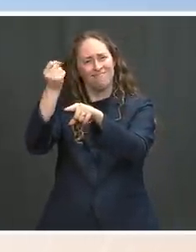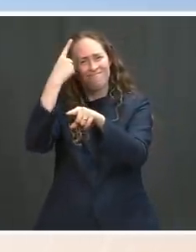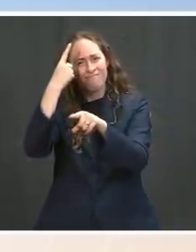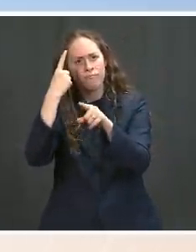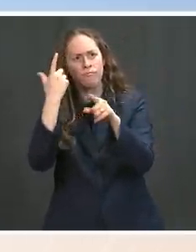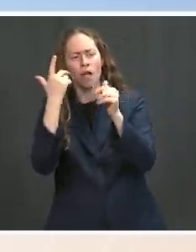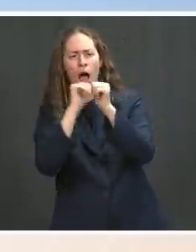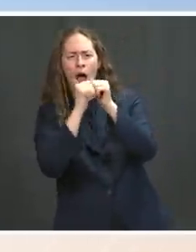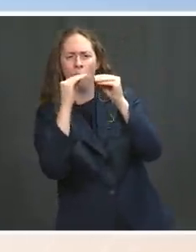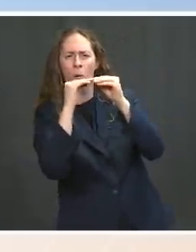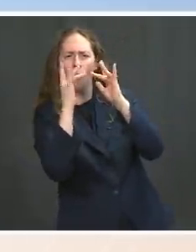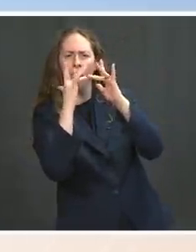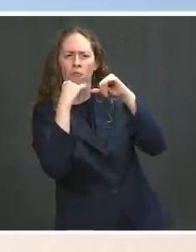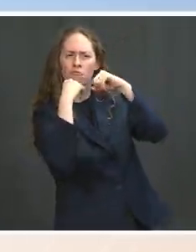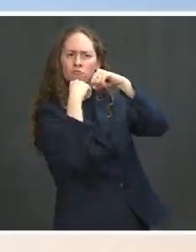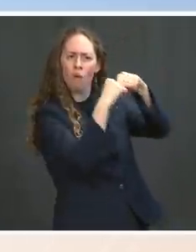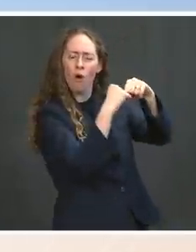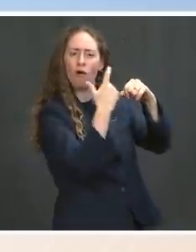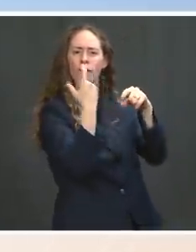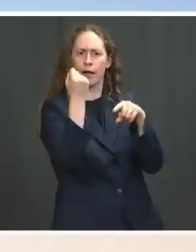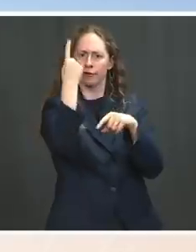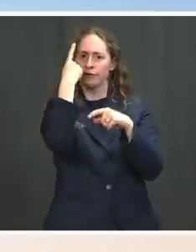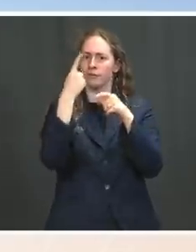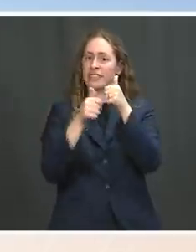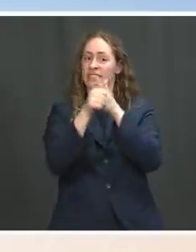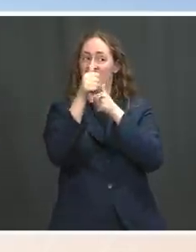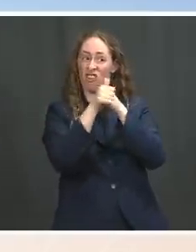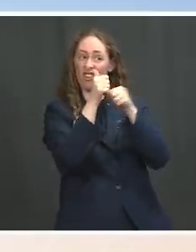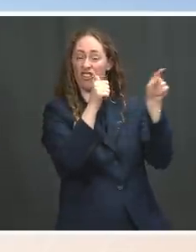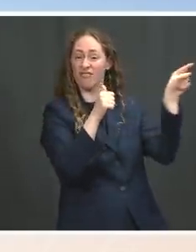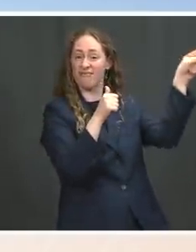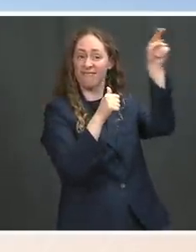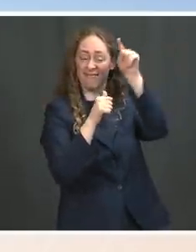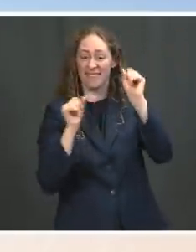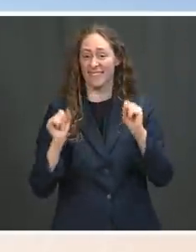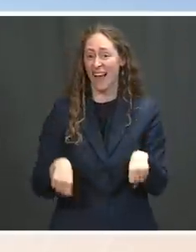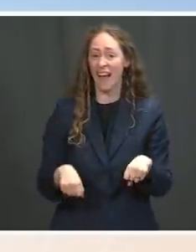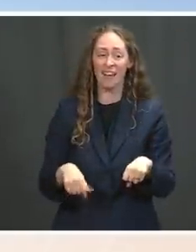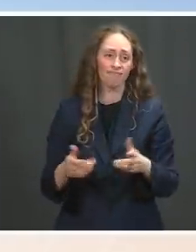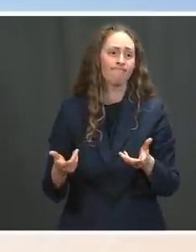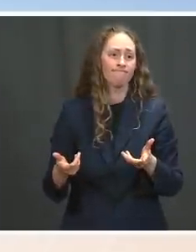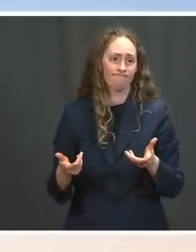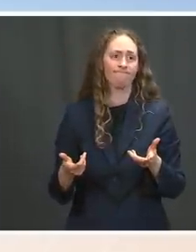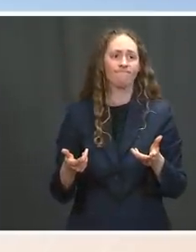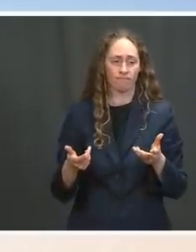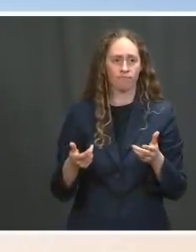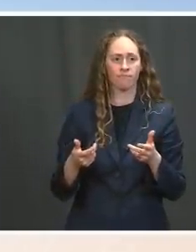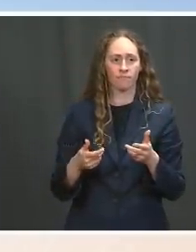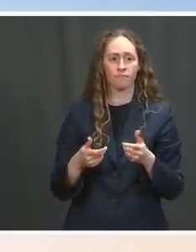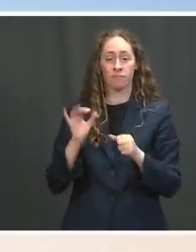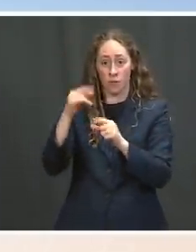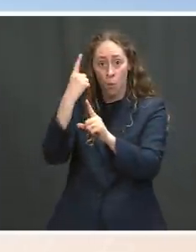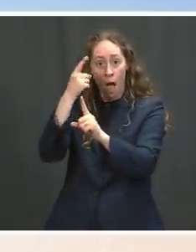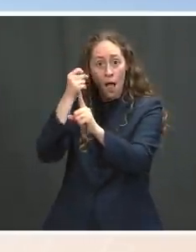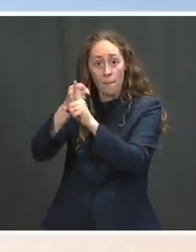Because we know, as this is an example of, that it won't just impact that company, that it can impact -- depending on the entity -- the American public.